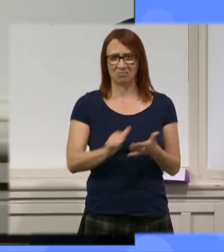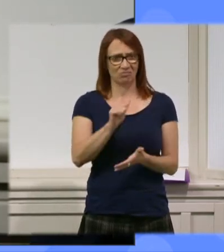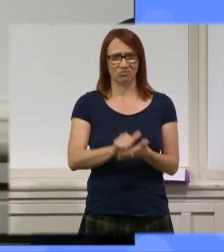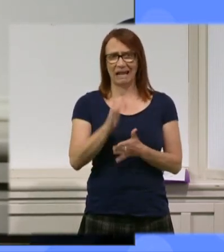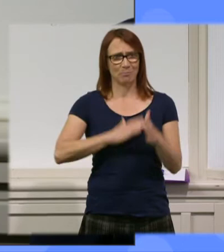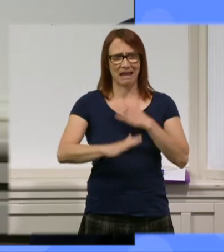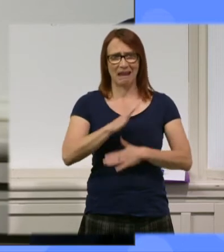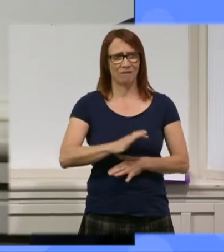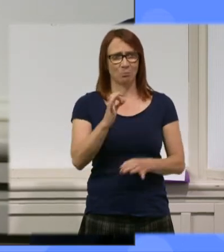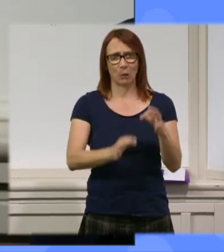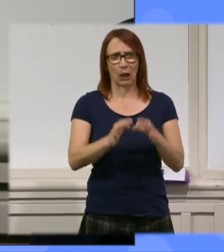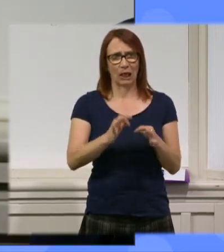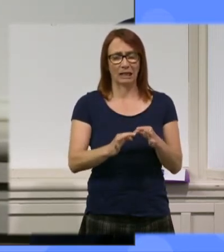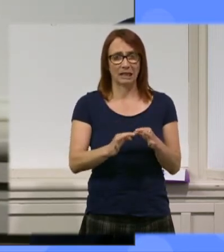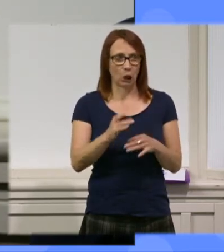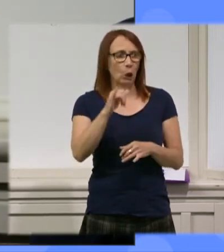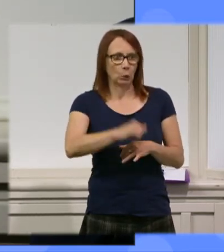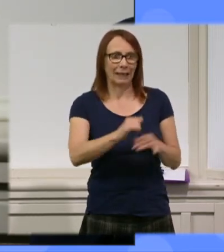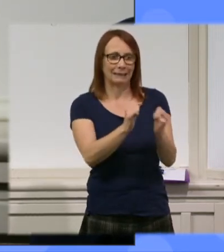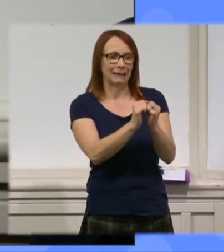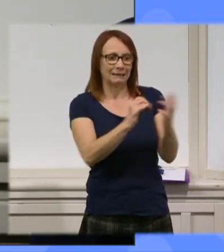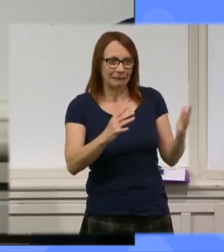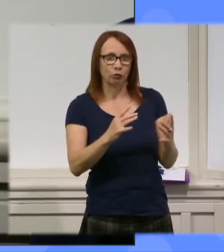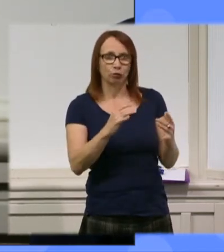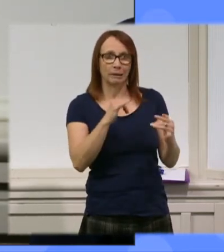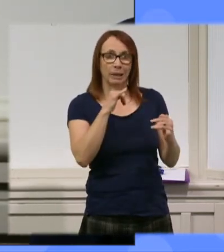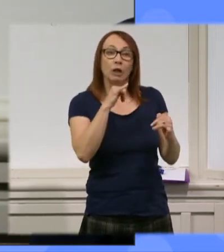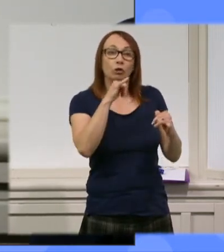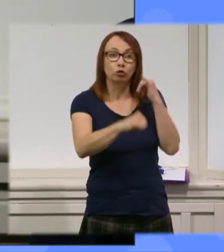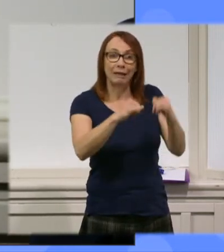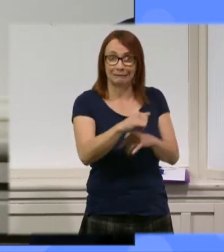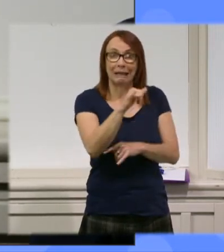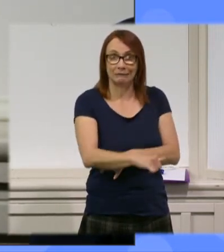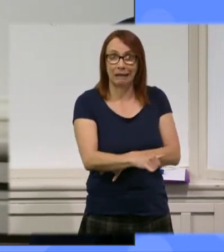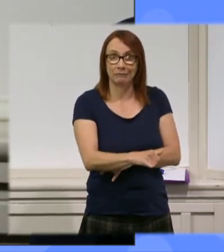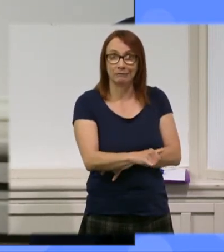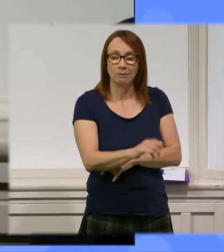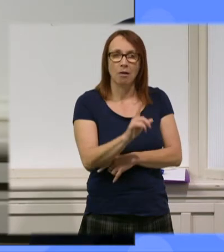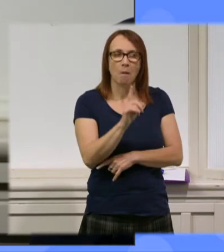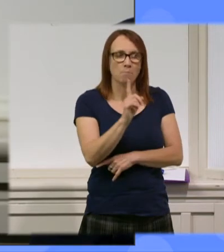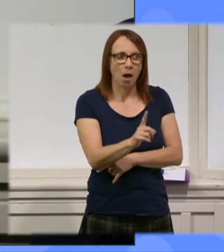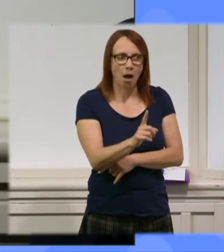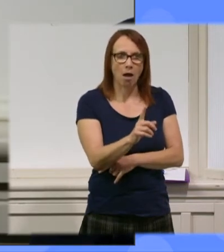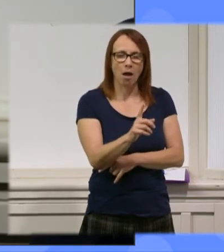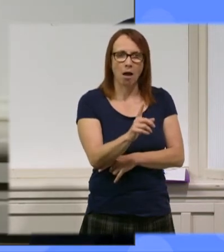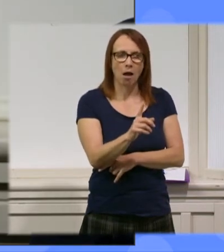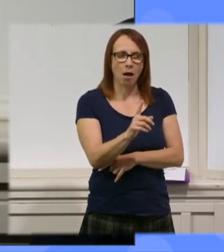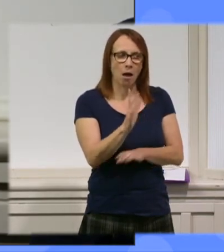political College we disagree criticize them they disagree but not in a manner that I have ever felt was kind of unpleasant or